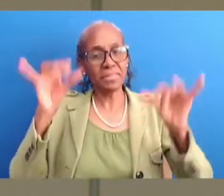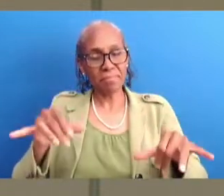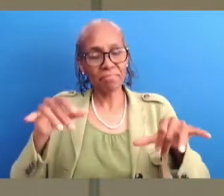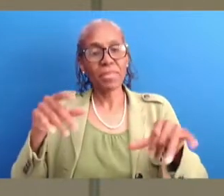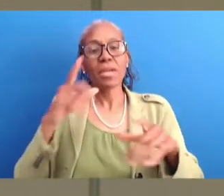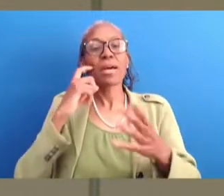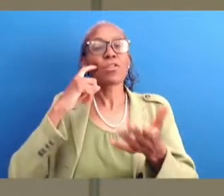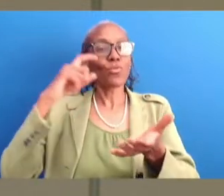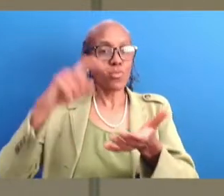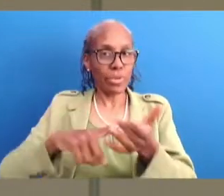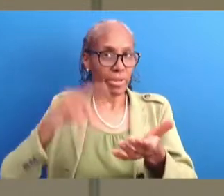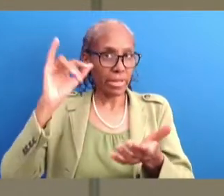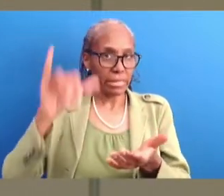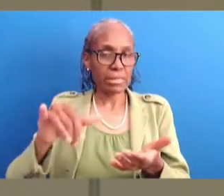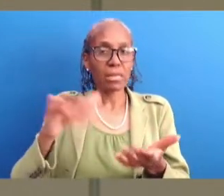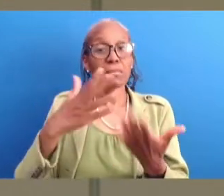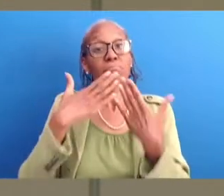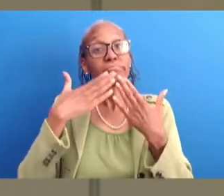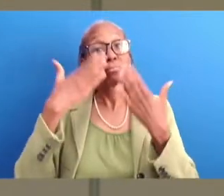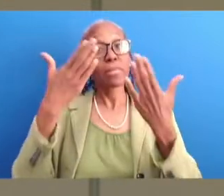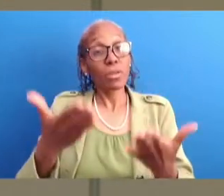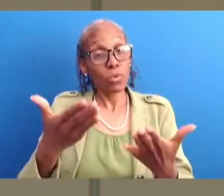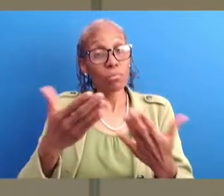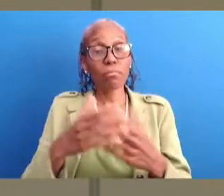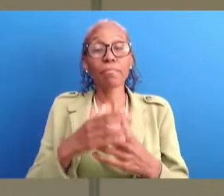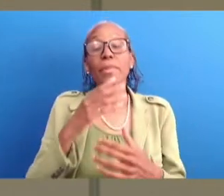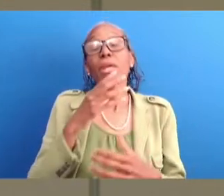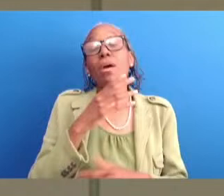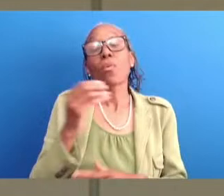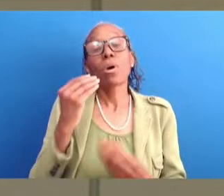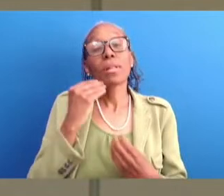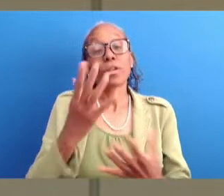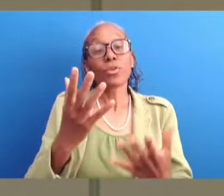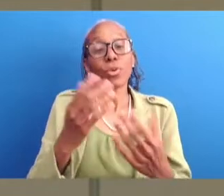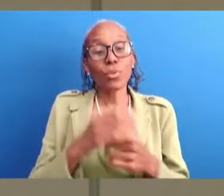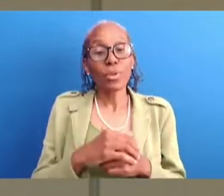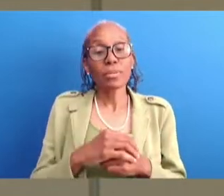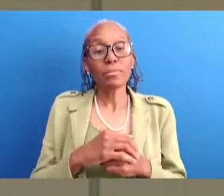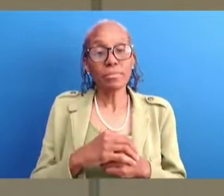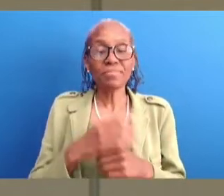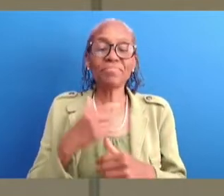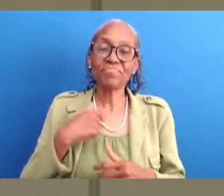IMPORTANT. AND I CAN'T LET THIS MOMENT GO